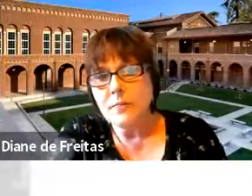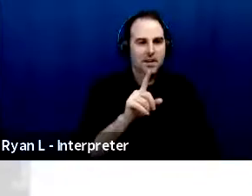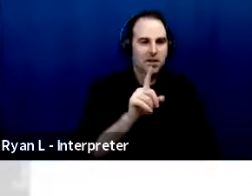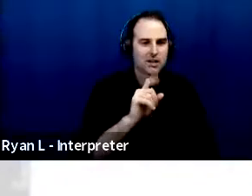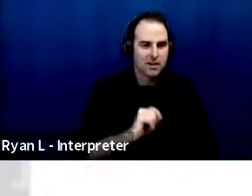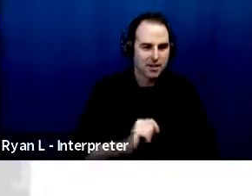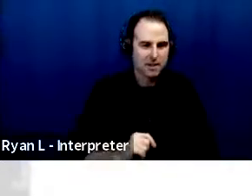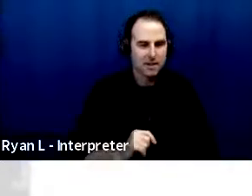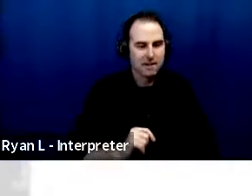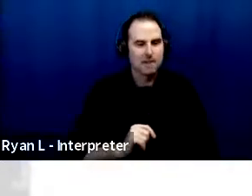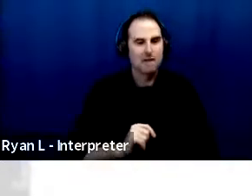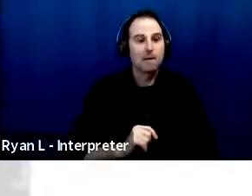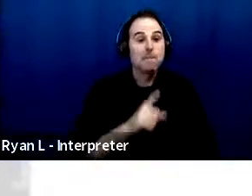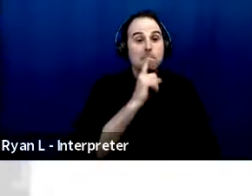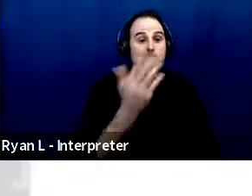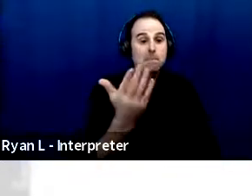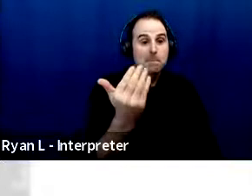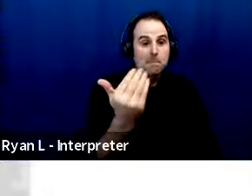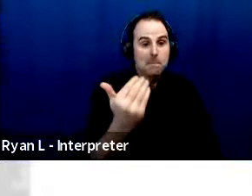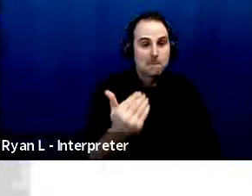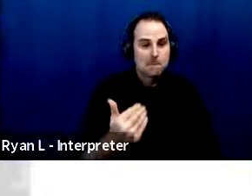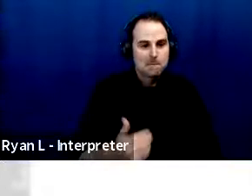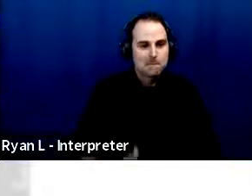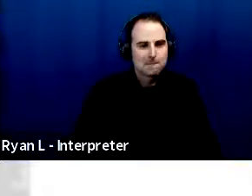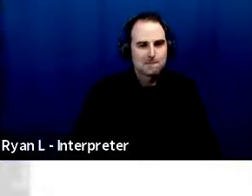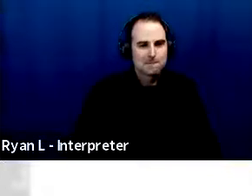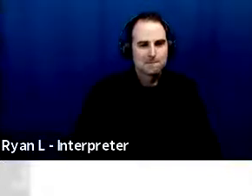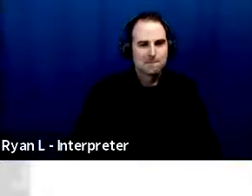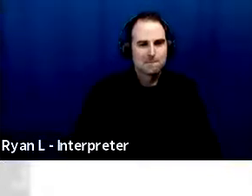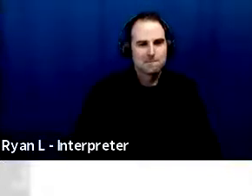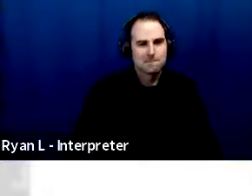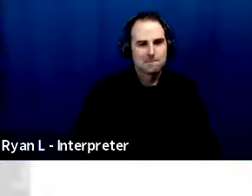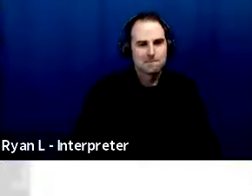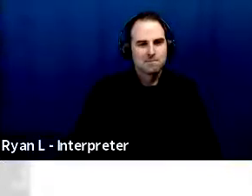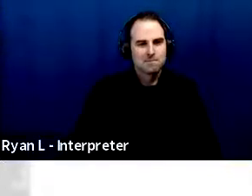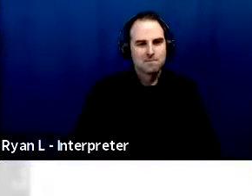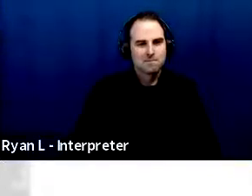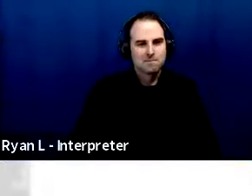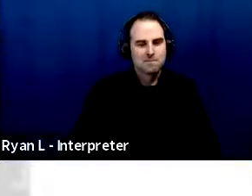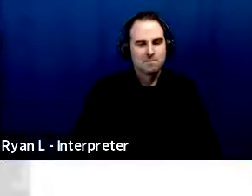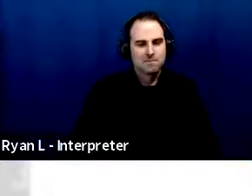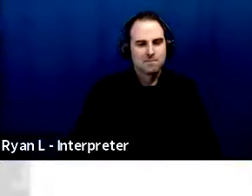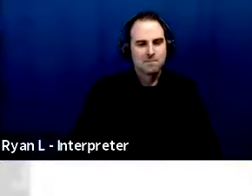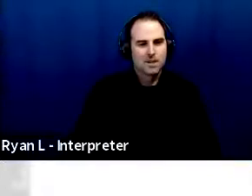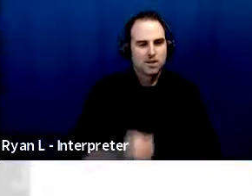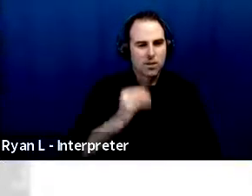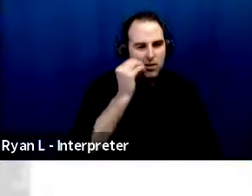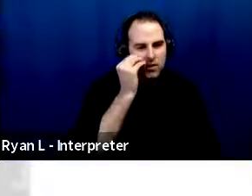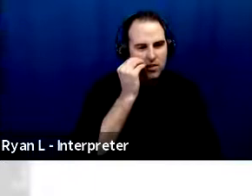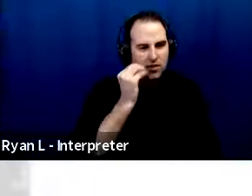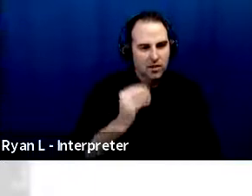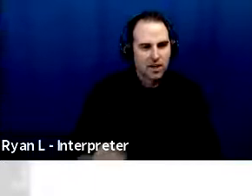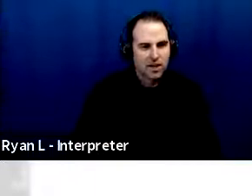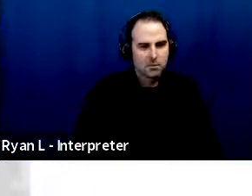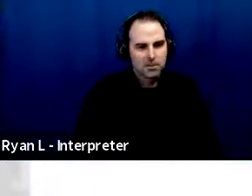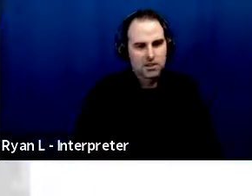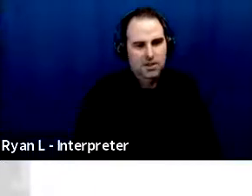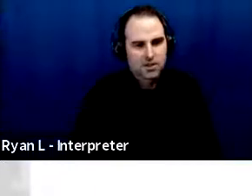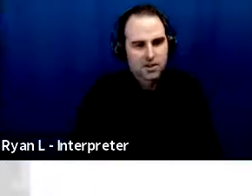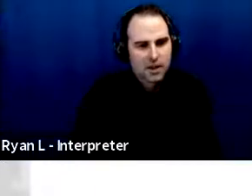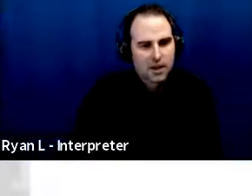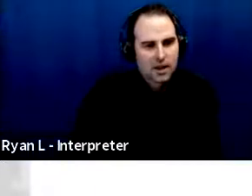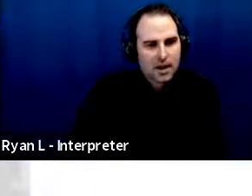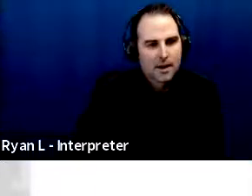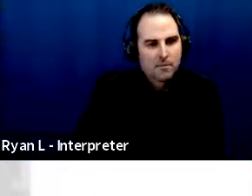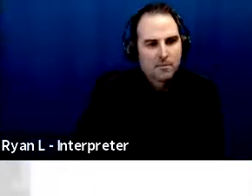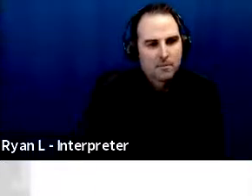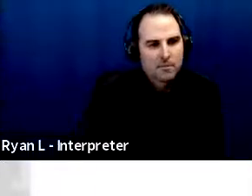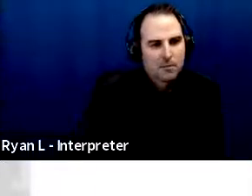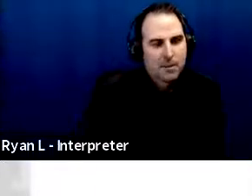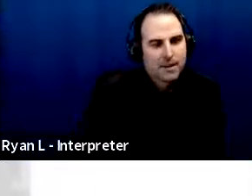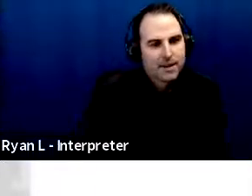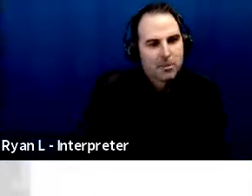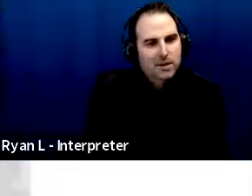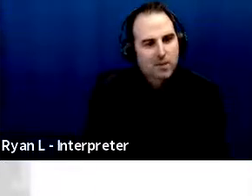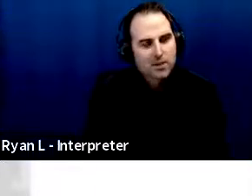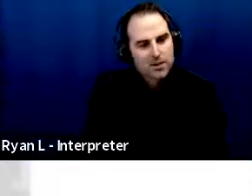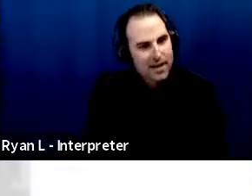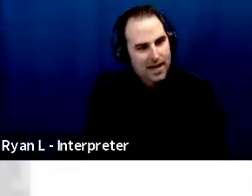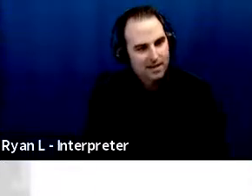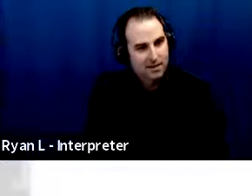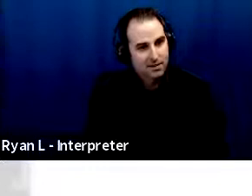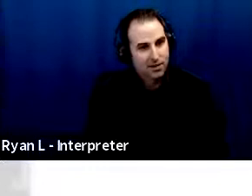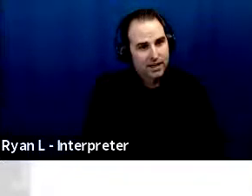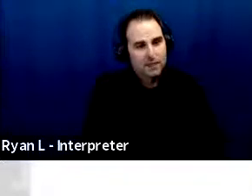I just have a question here. Sure. Yeah. So this is for full time teachers. But the part time teachers can't access this, Correct,